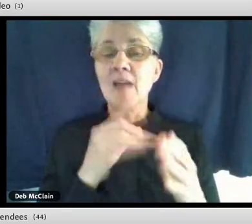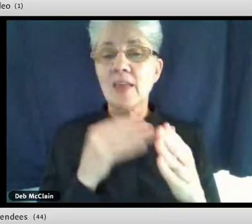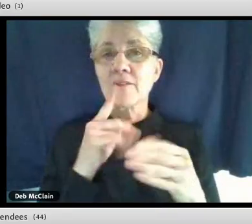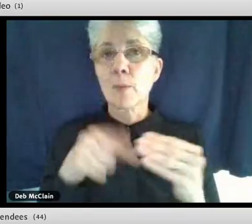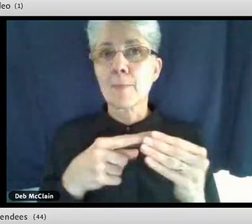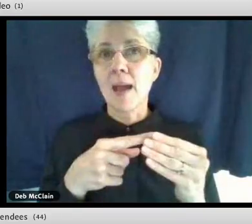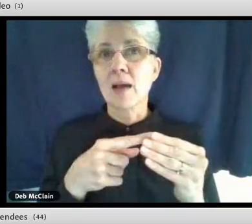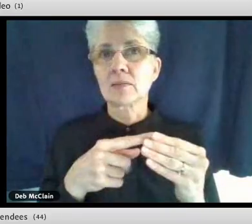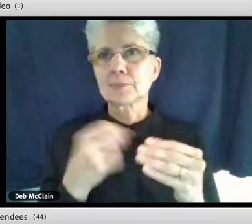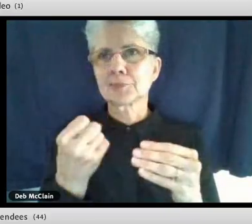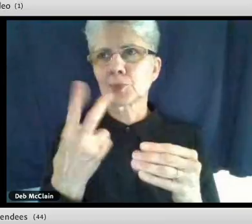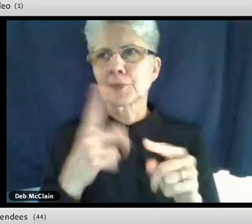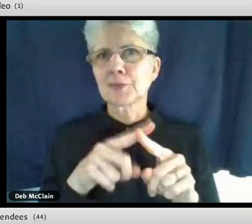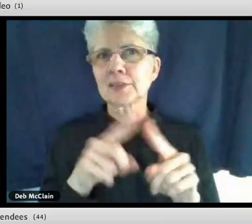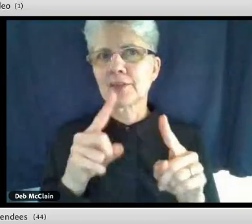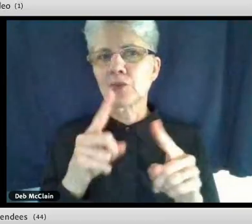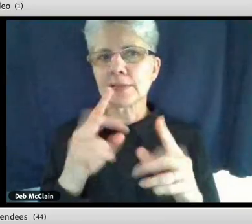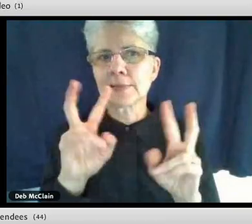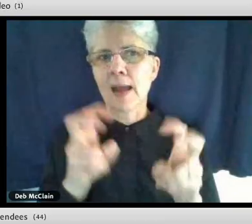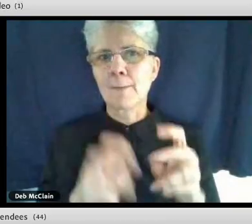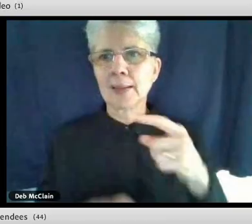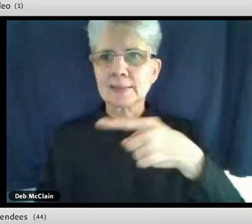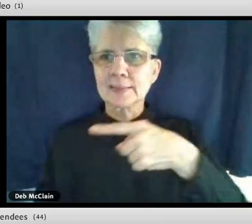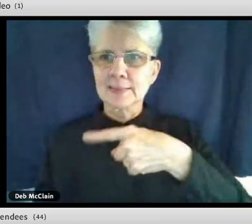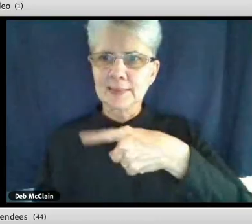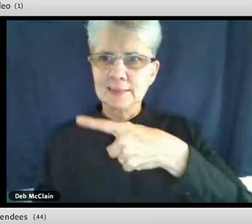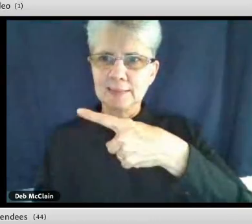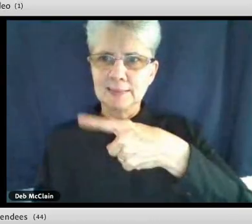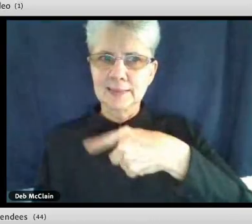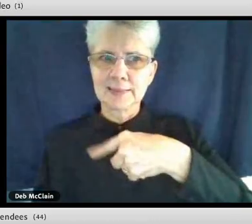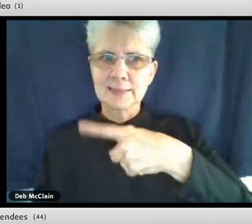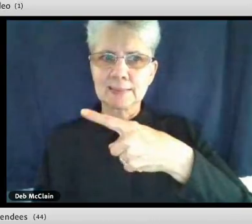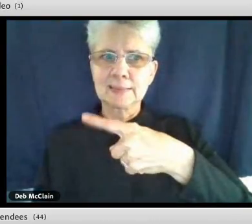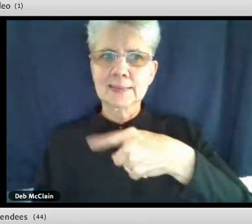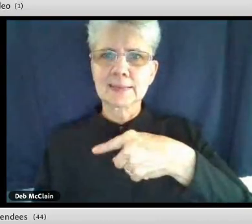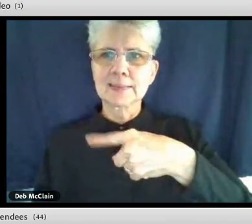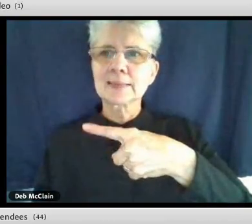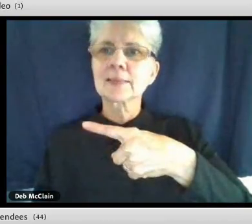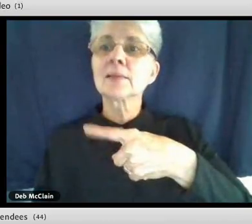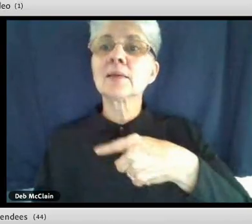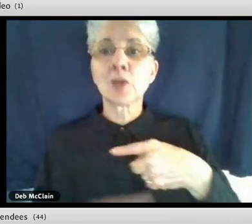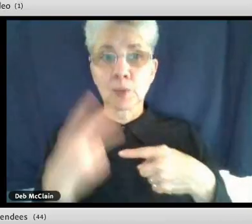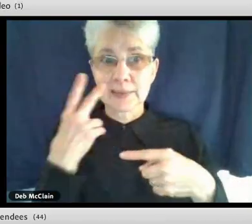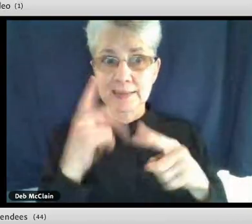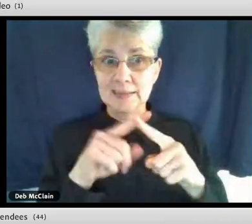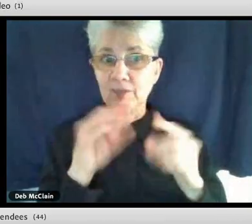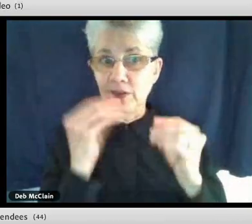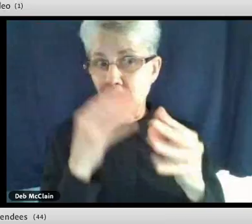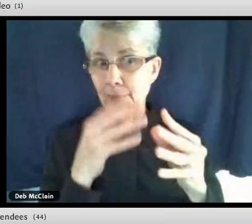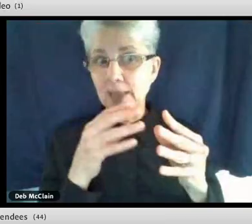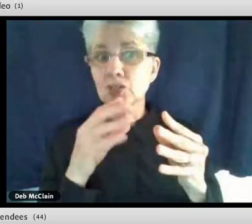so you can see different information here. Trump has two categories, conspiracy theories.